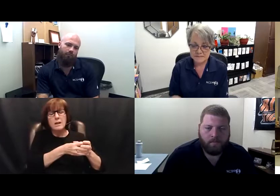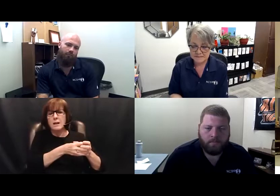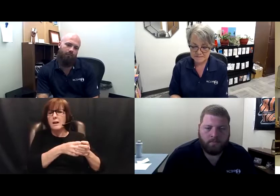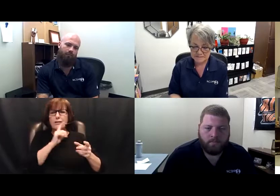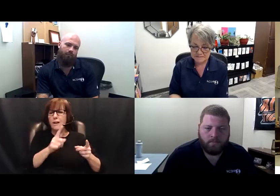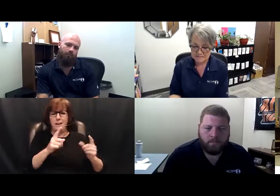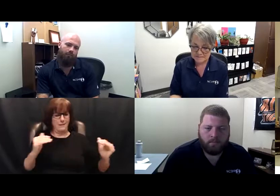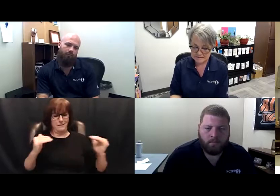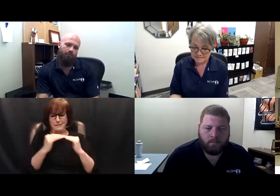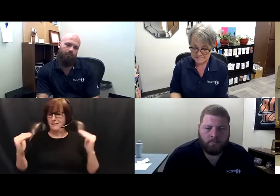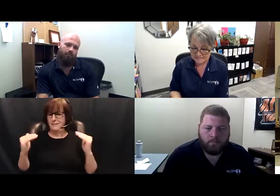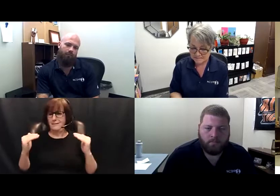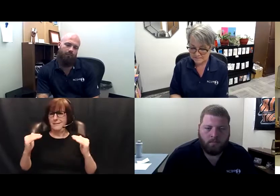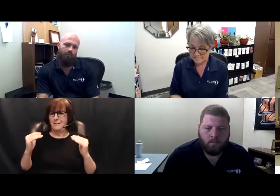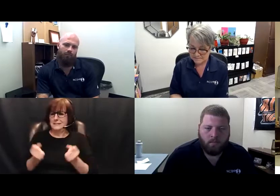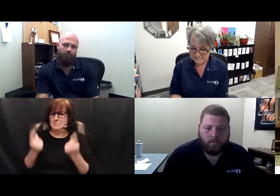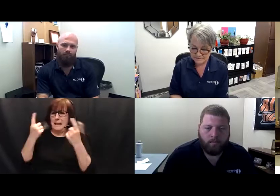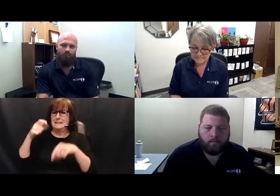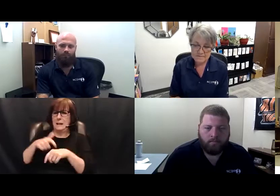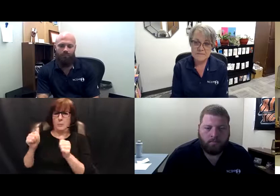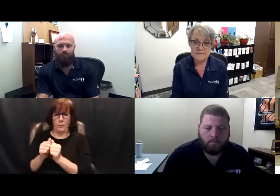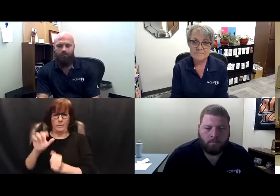if not more time with your co-workers and your employer